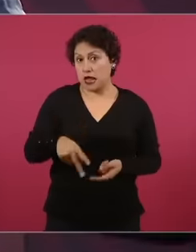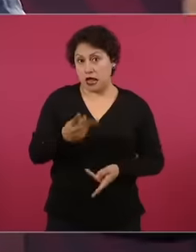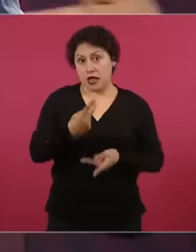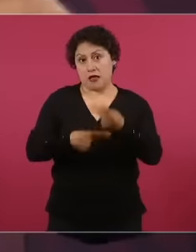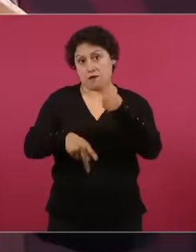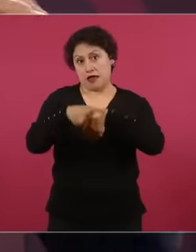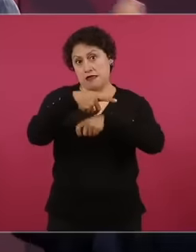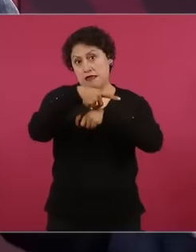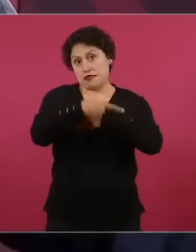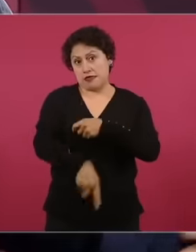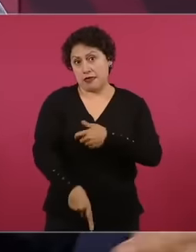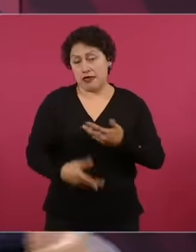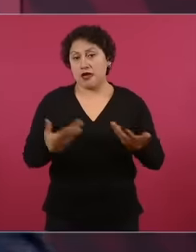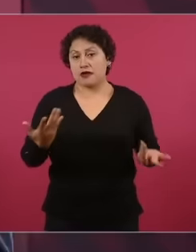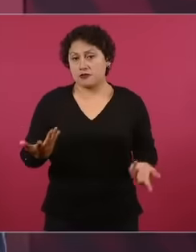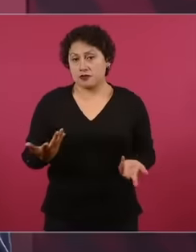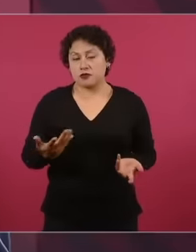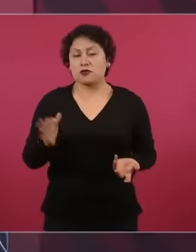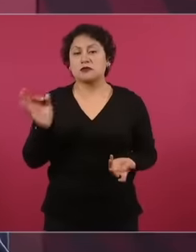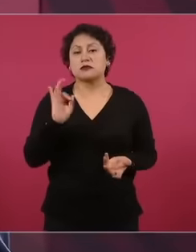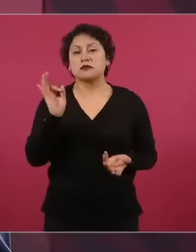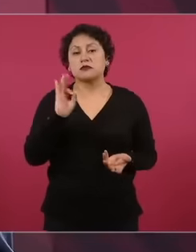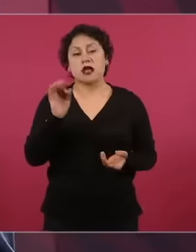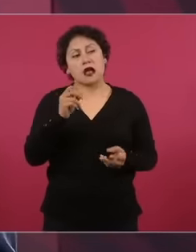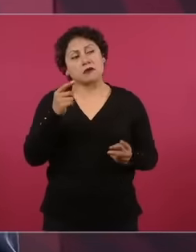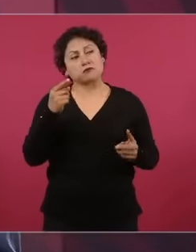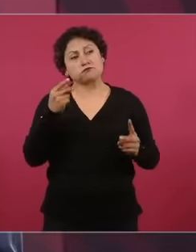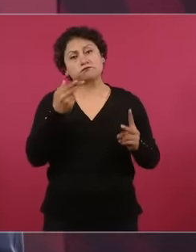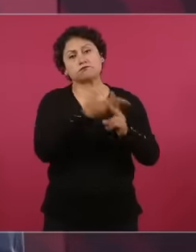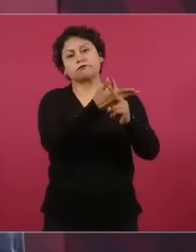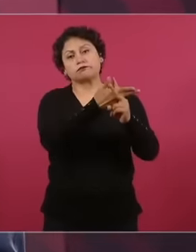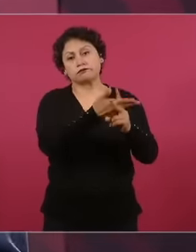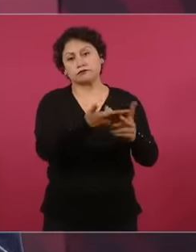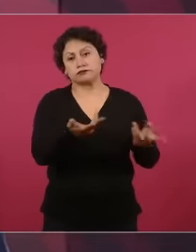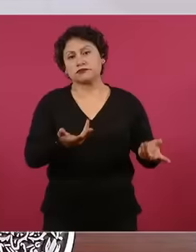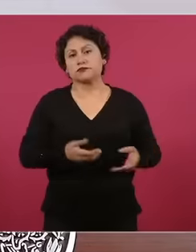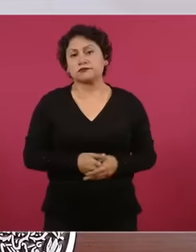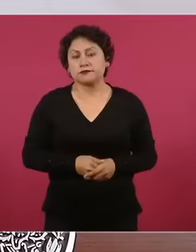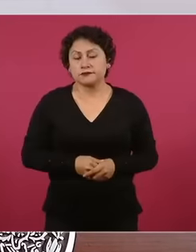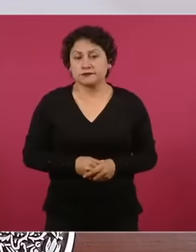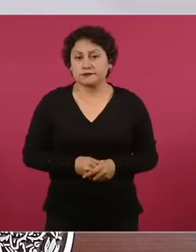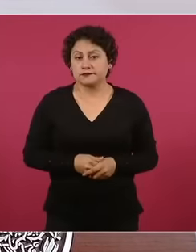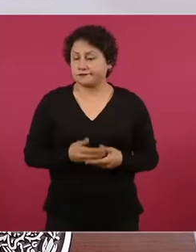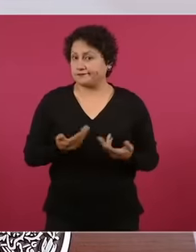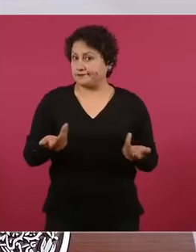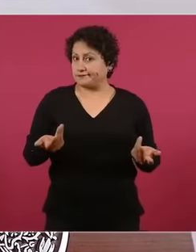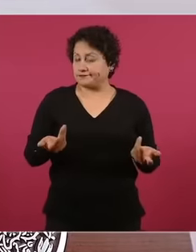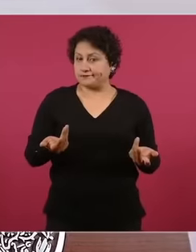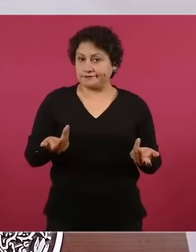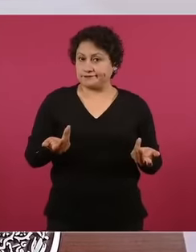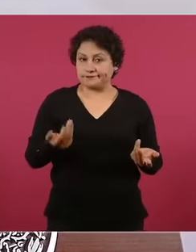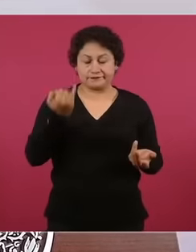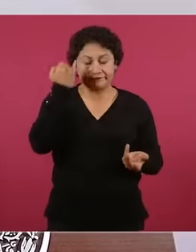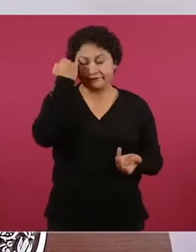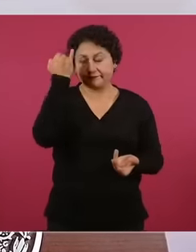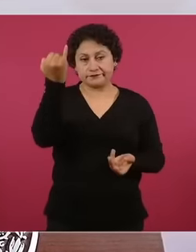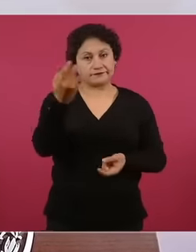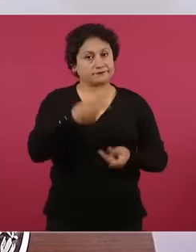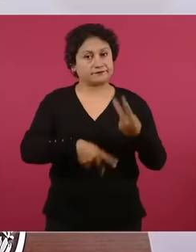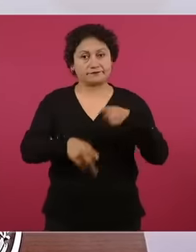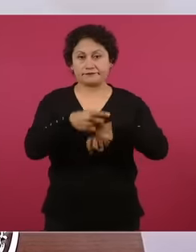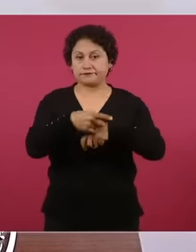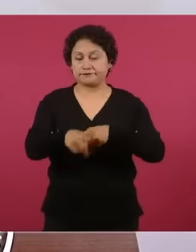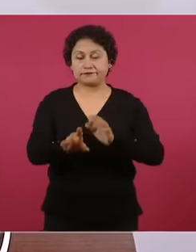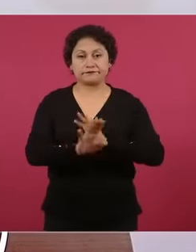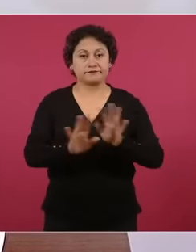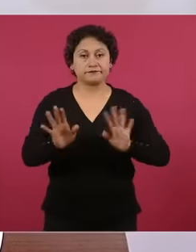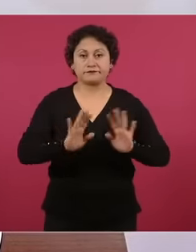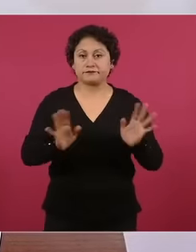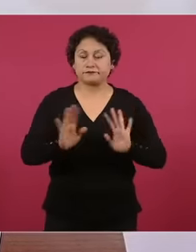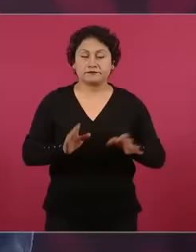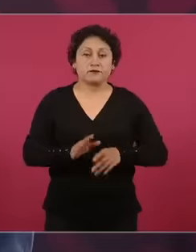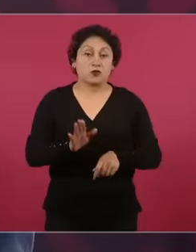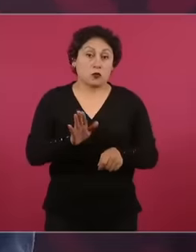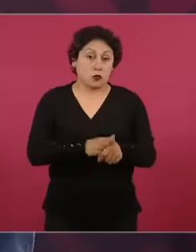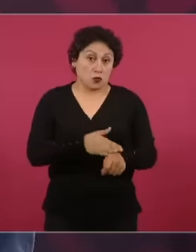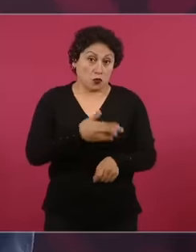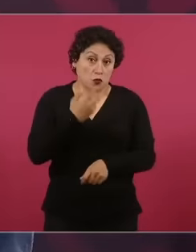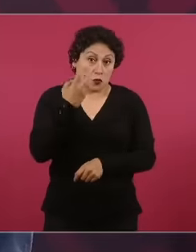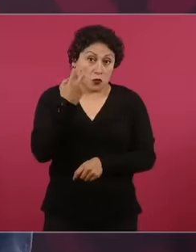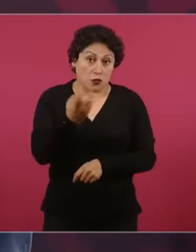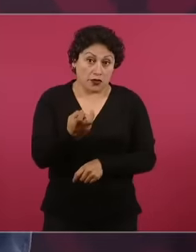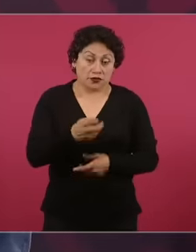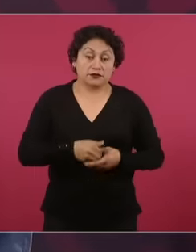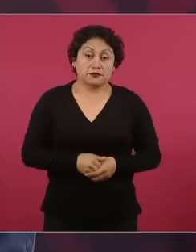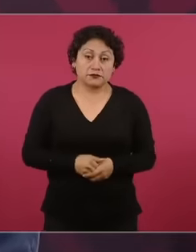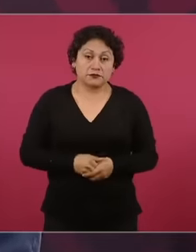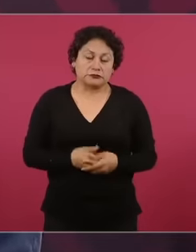, so that is why I do not consider it correct,